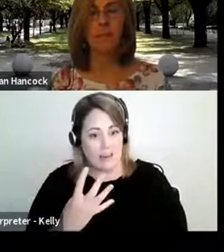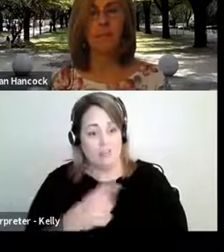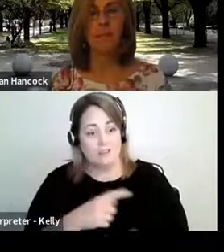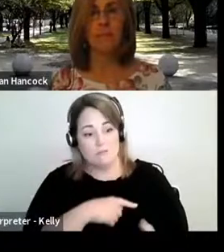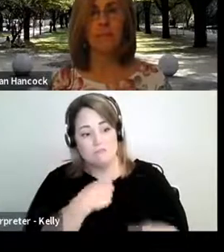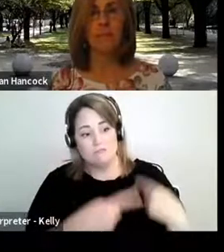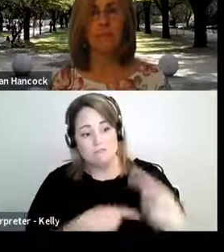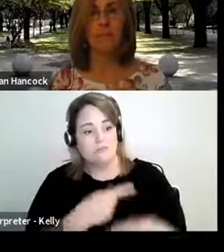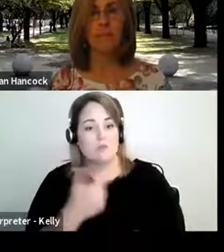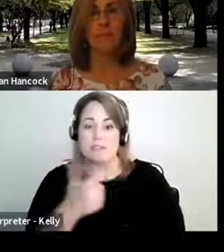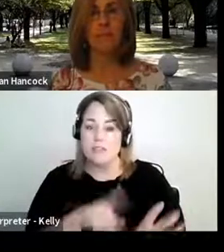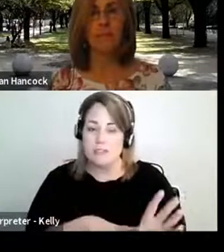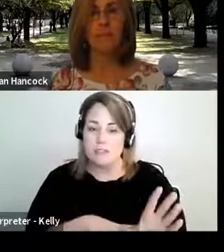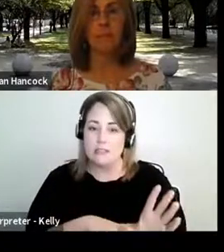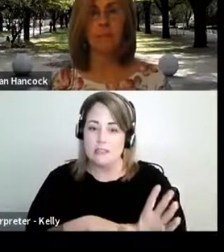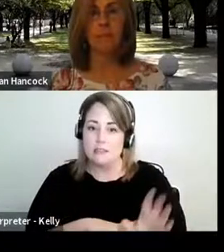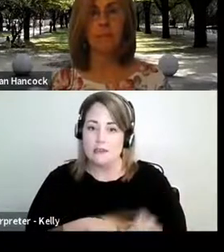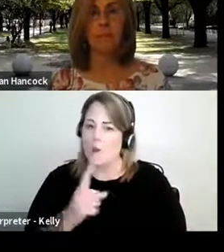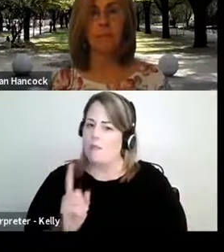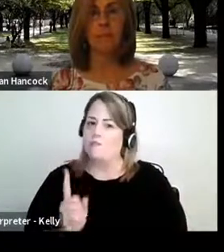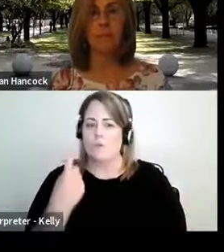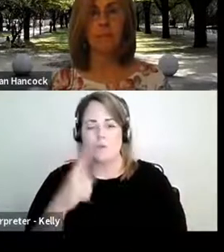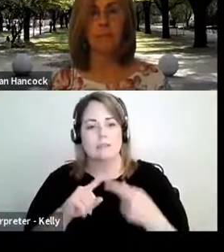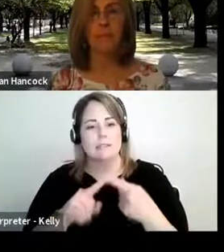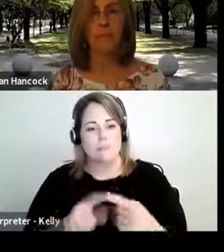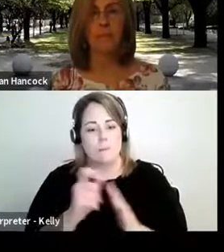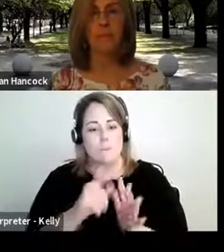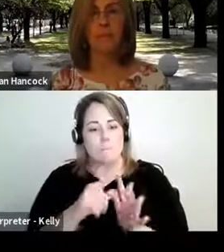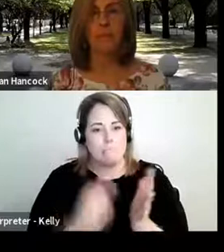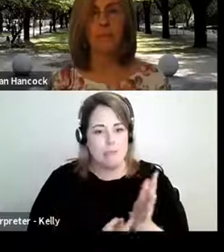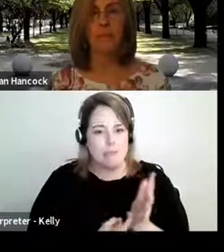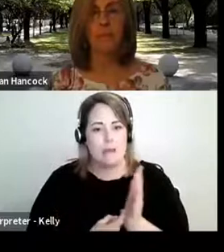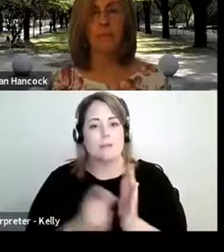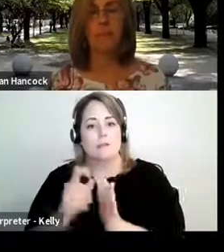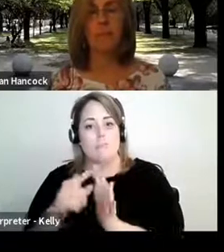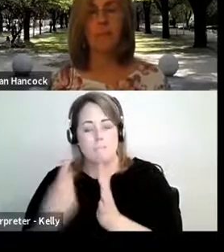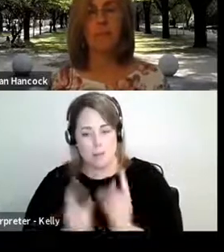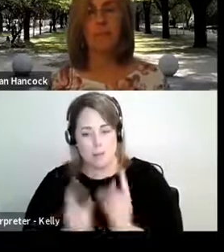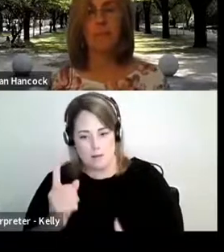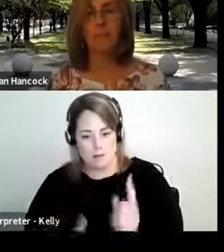It is one of the first continuous peer-to-peer mentoring programs to exist in Australia and